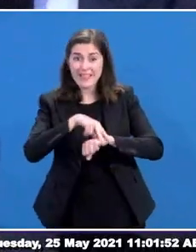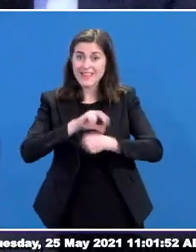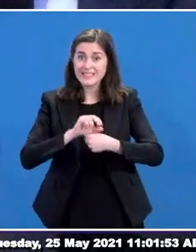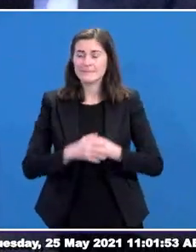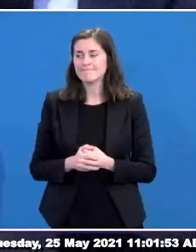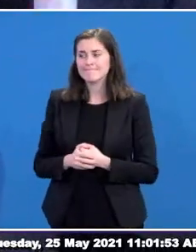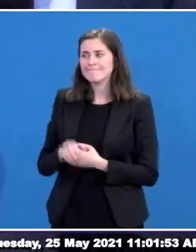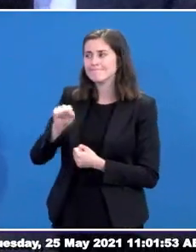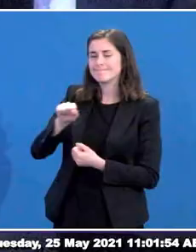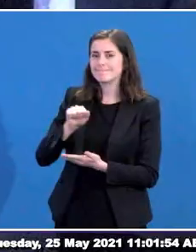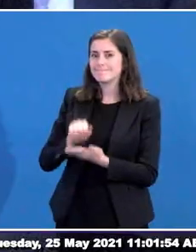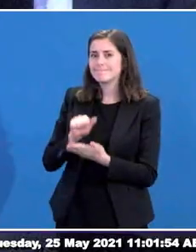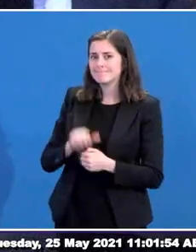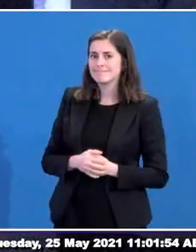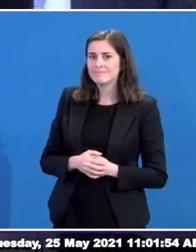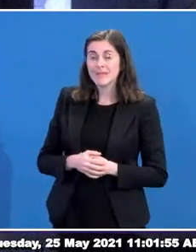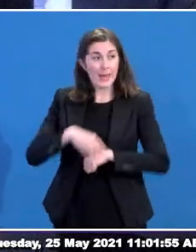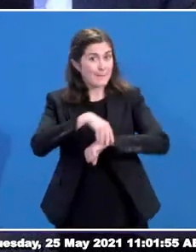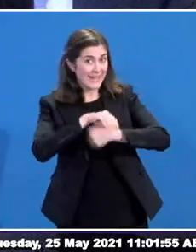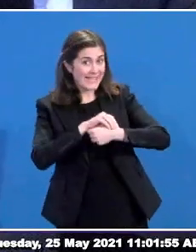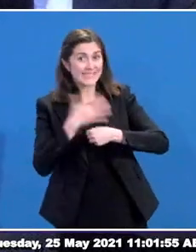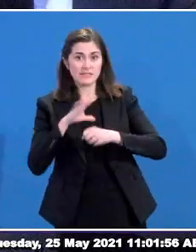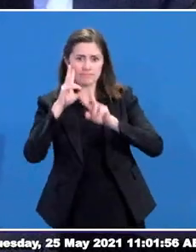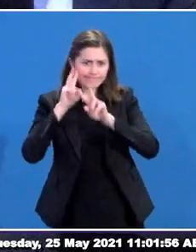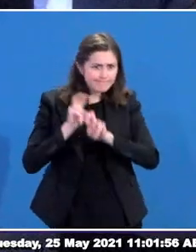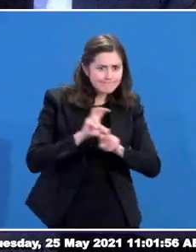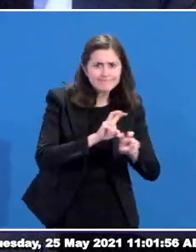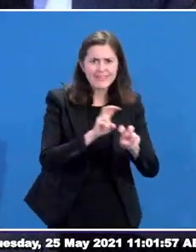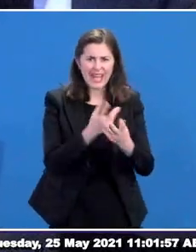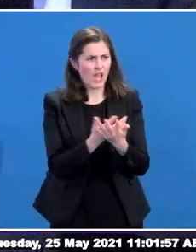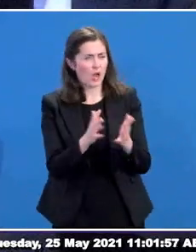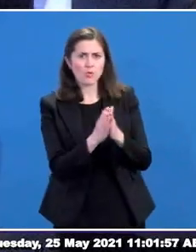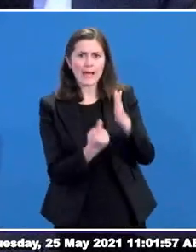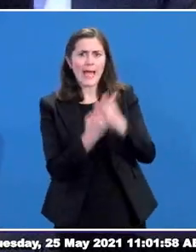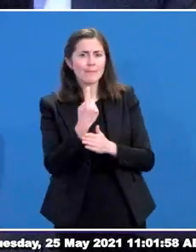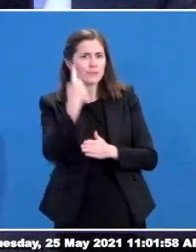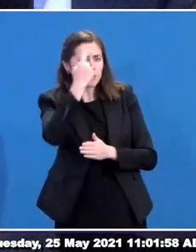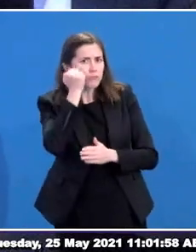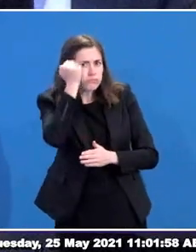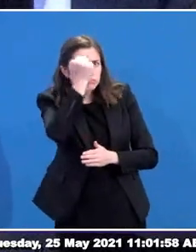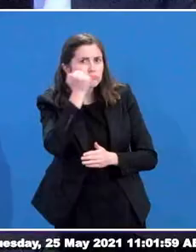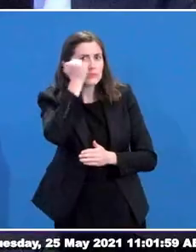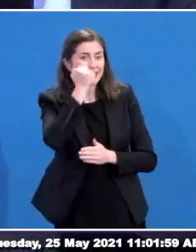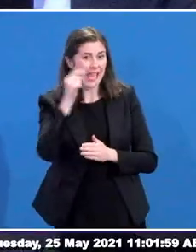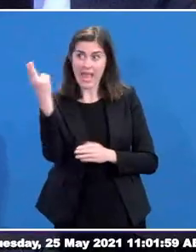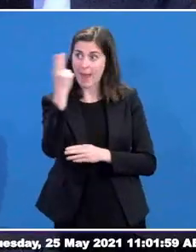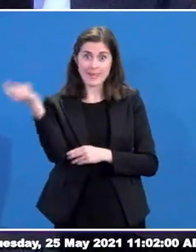And there was also an investigation in relation to the ambulance response to that incident. (CROSSTALK)